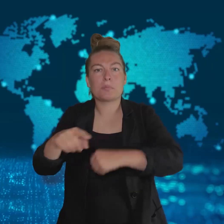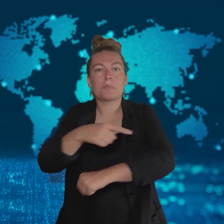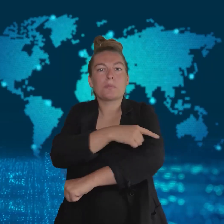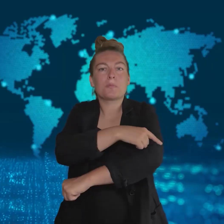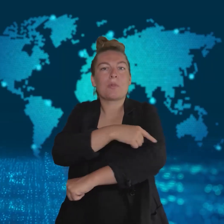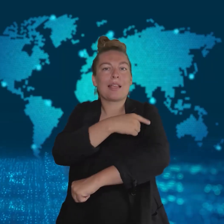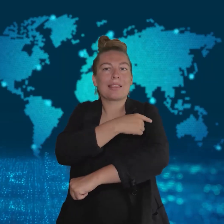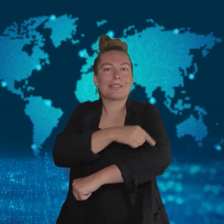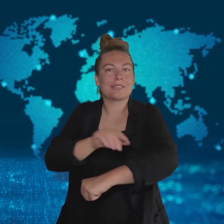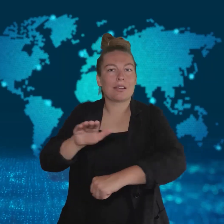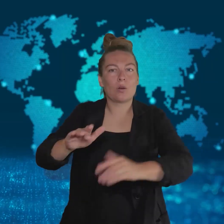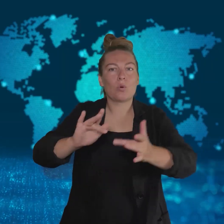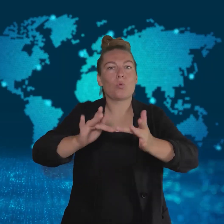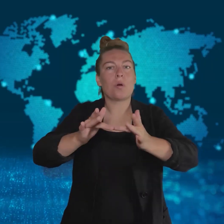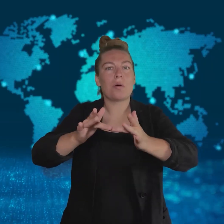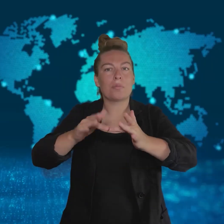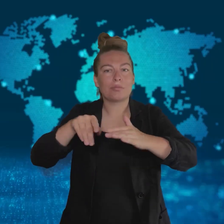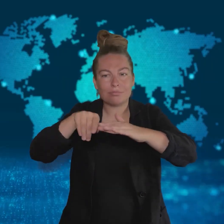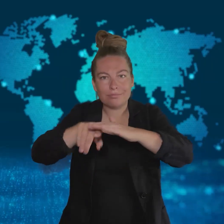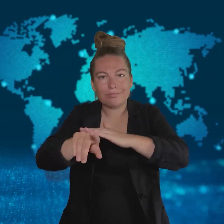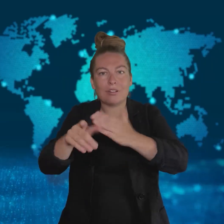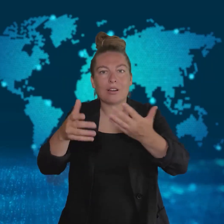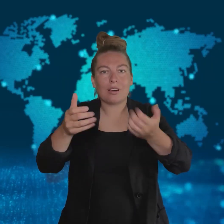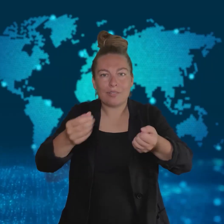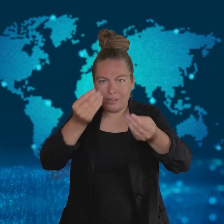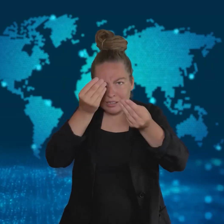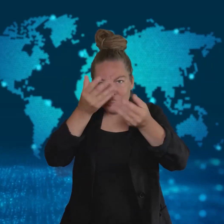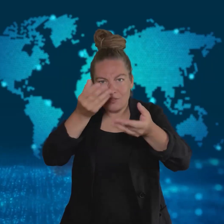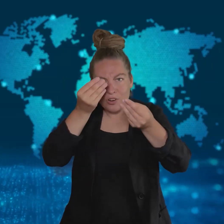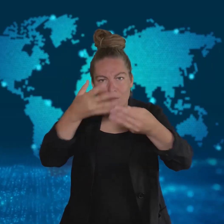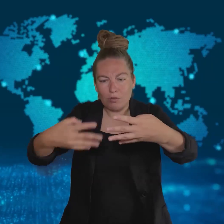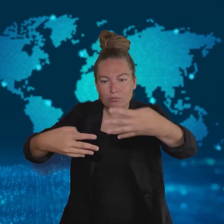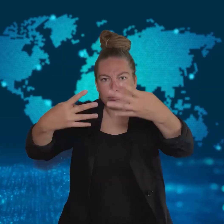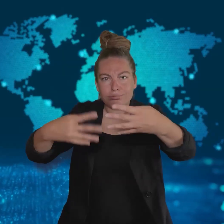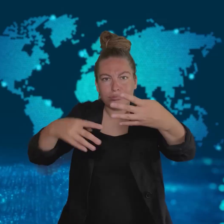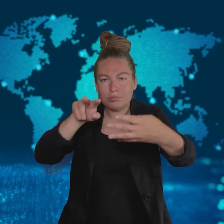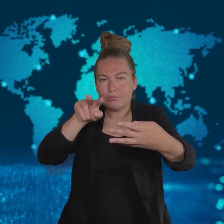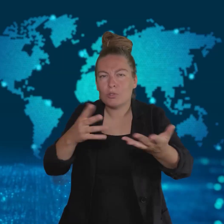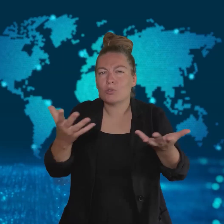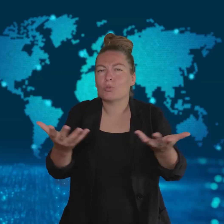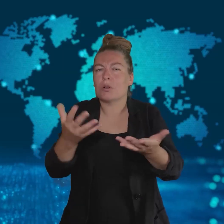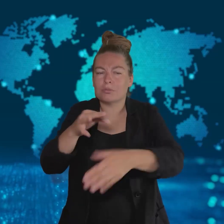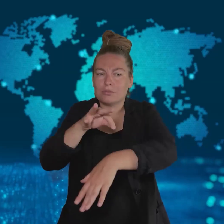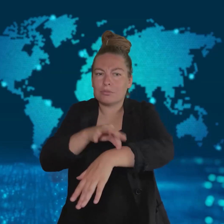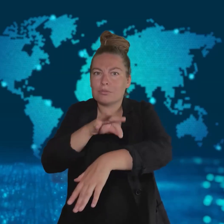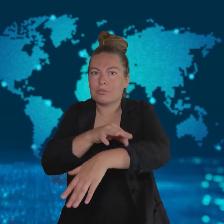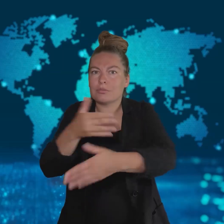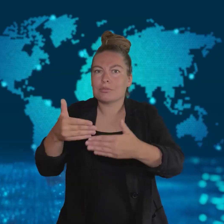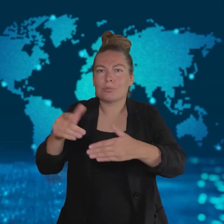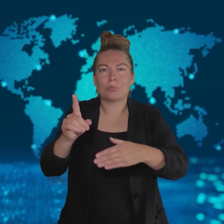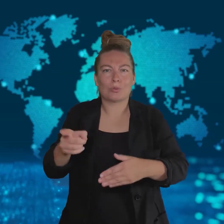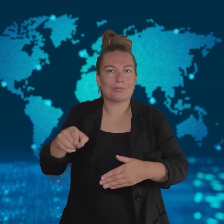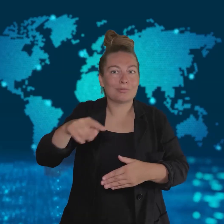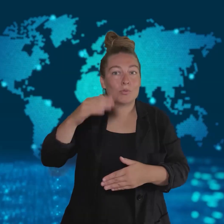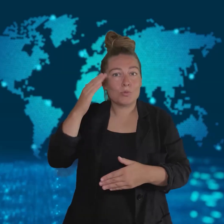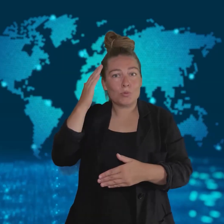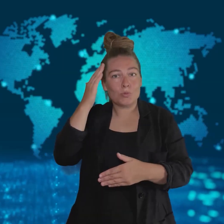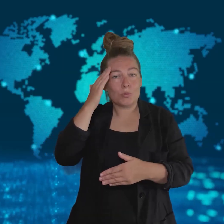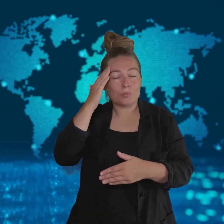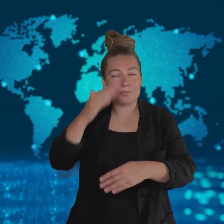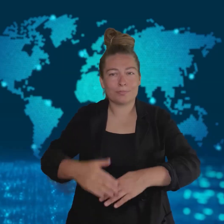Experts and beekeepers helped recover hives.